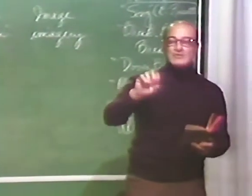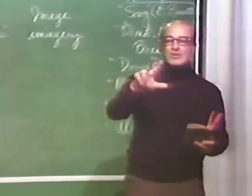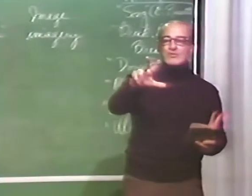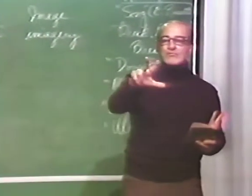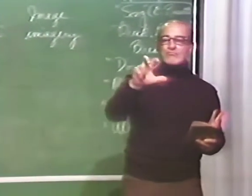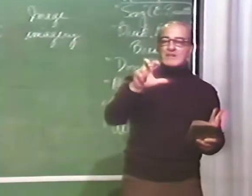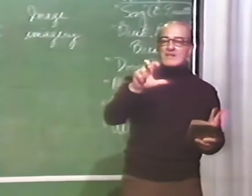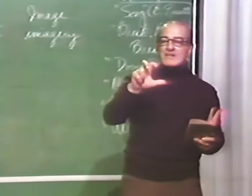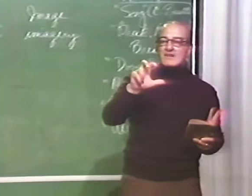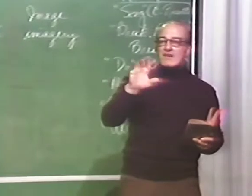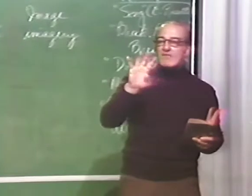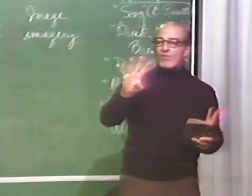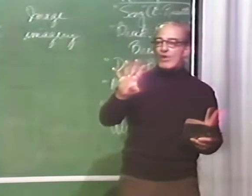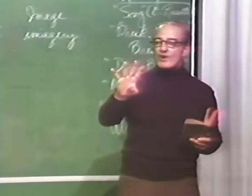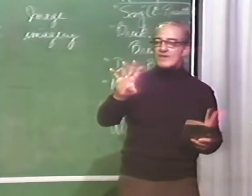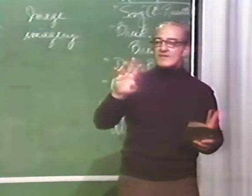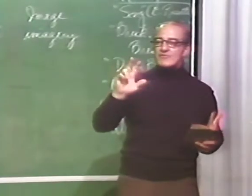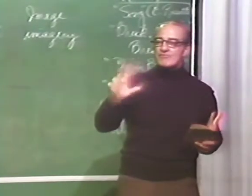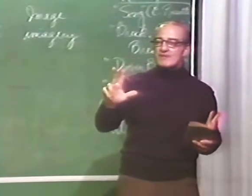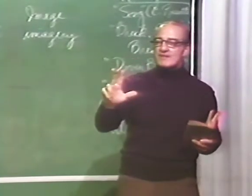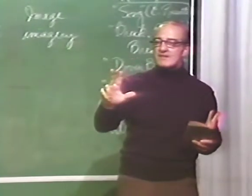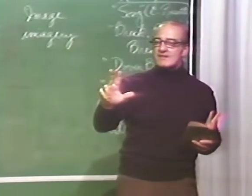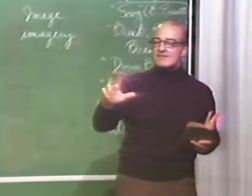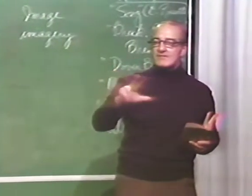PAGE 343.